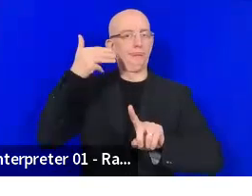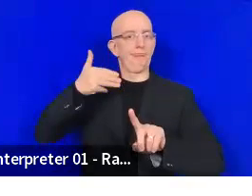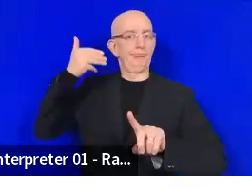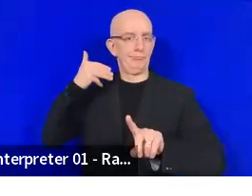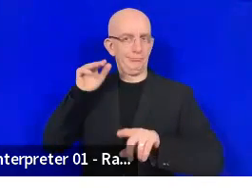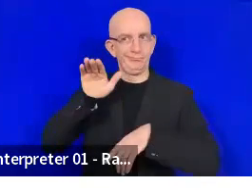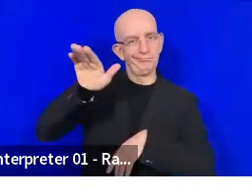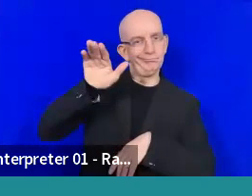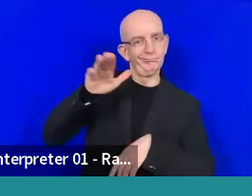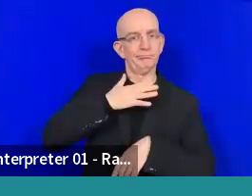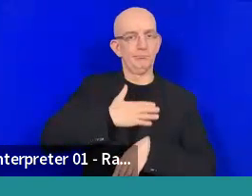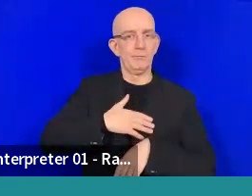Next slide.